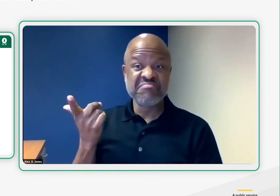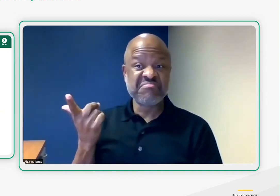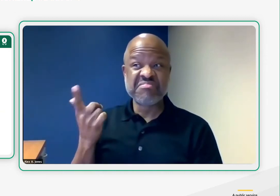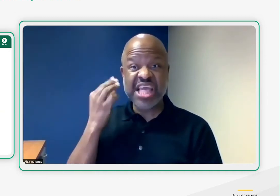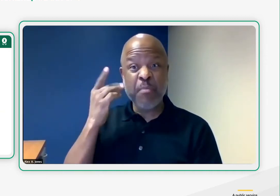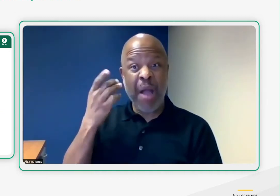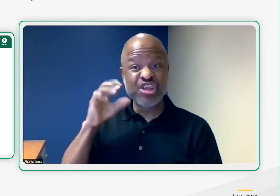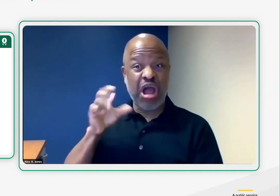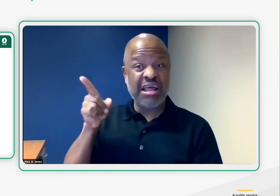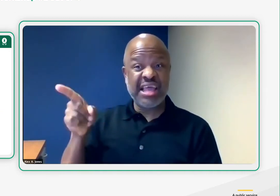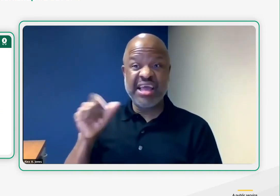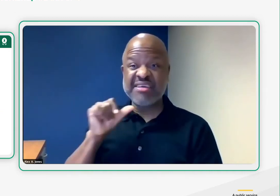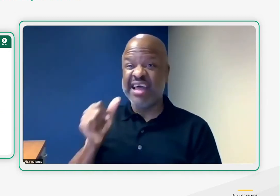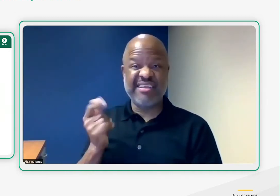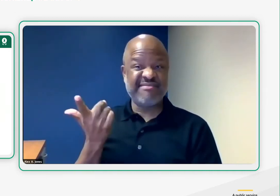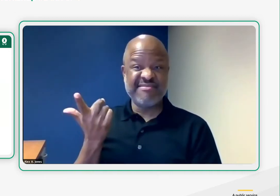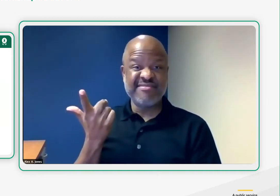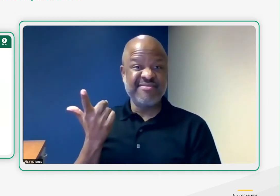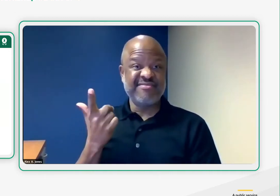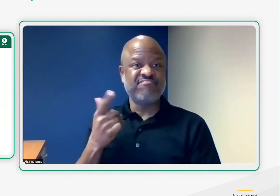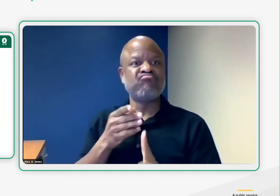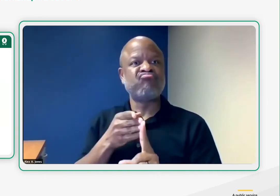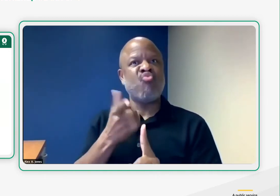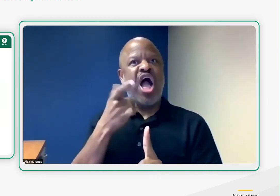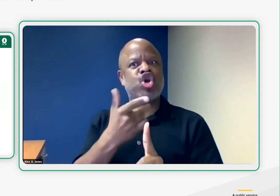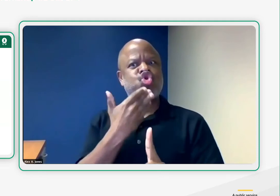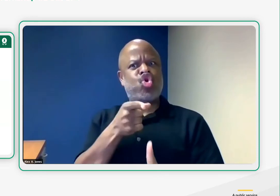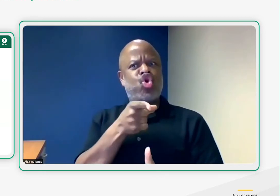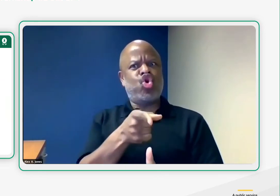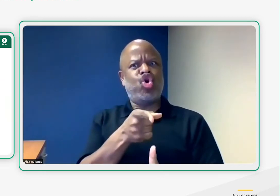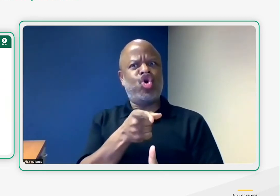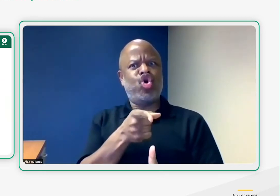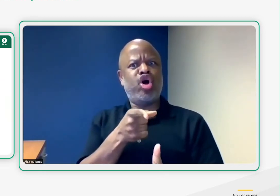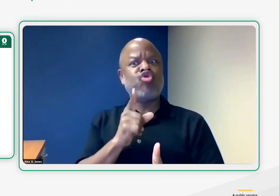I don't really like their hot chocolate. So, you know, I thought that Starbucks was